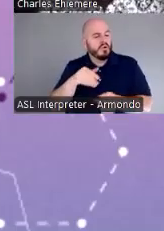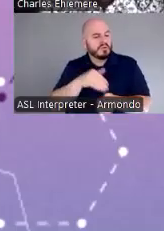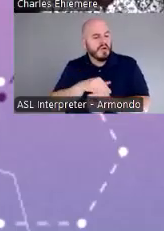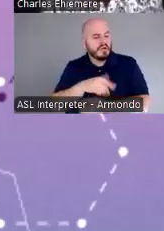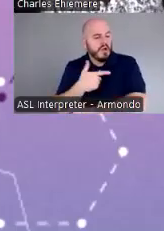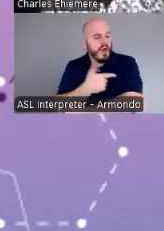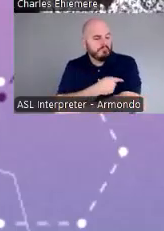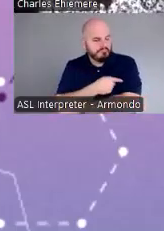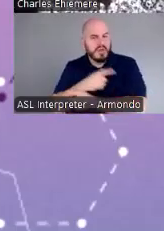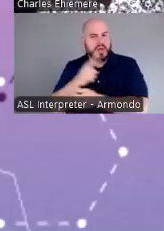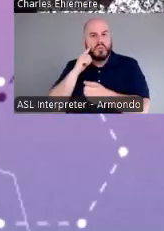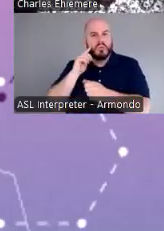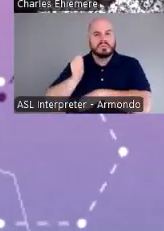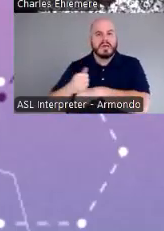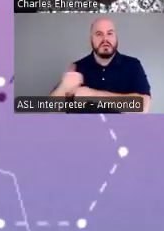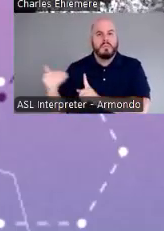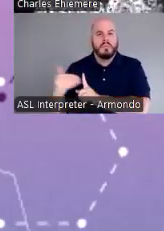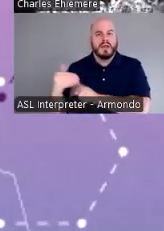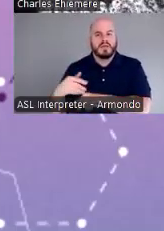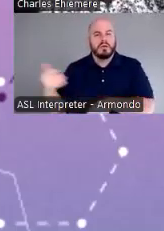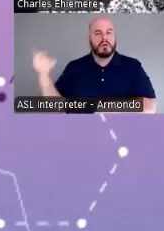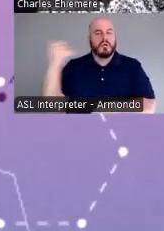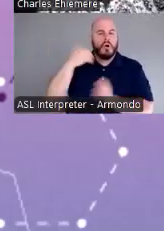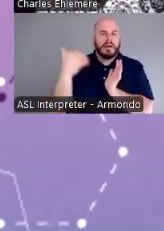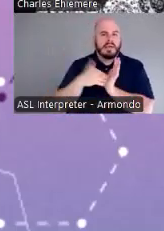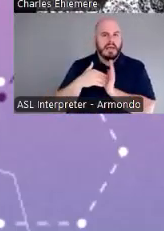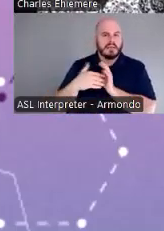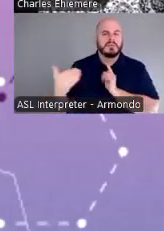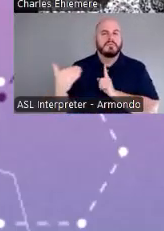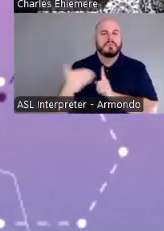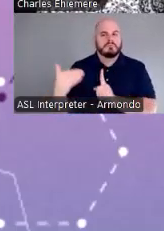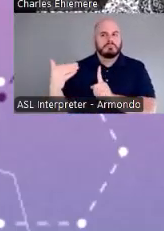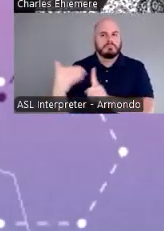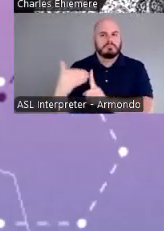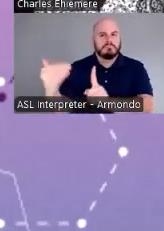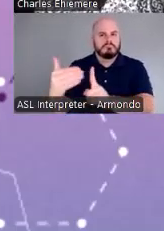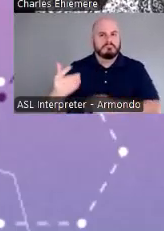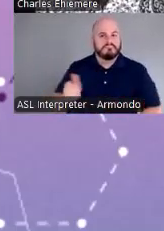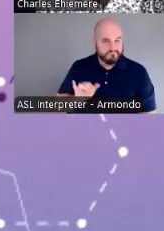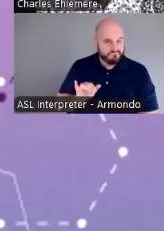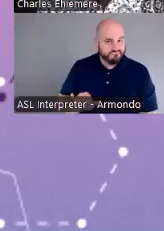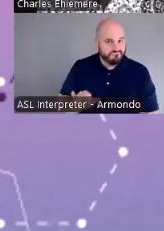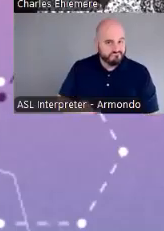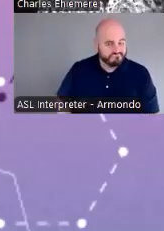Same way for their hospital visitation.